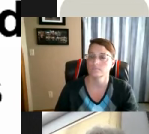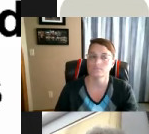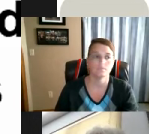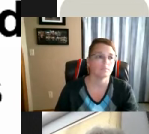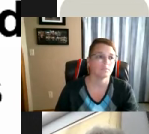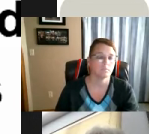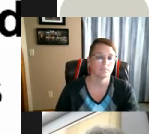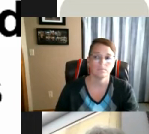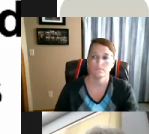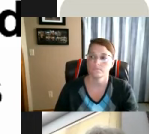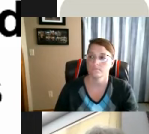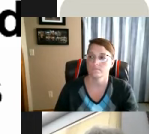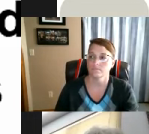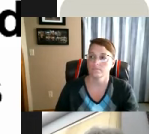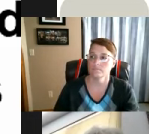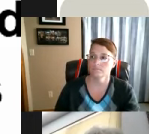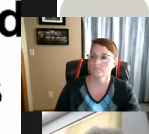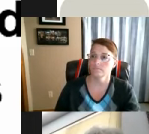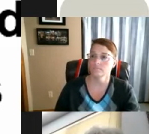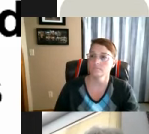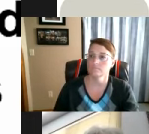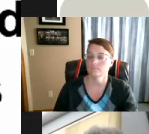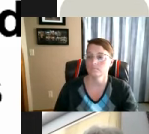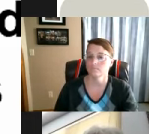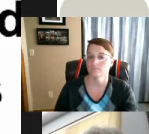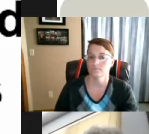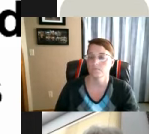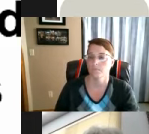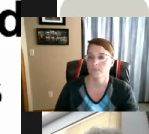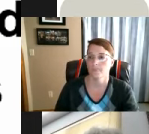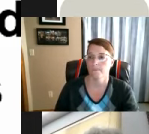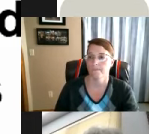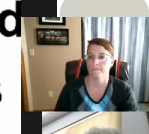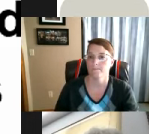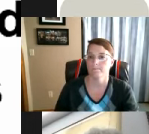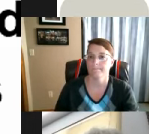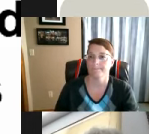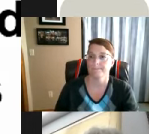bills, um, and it says anti-capitalist. This is the, the disability justice principle.